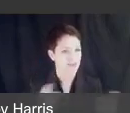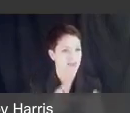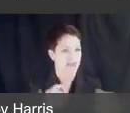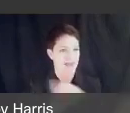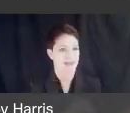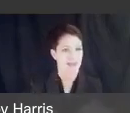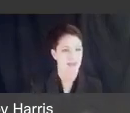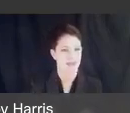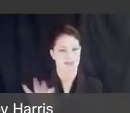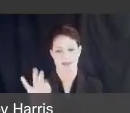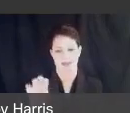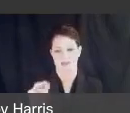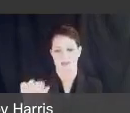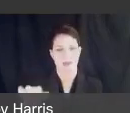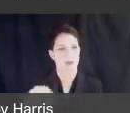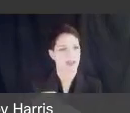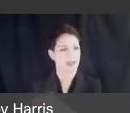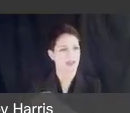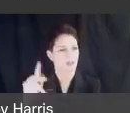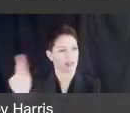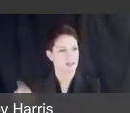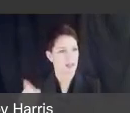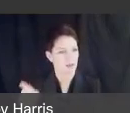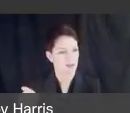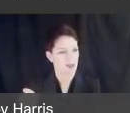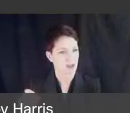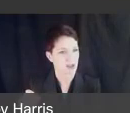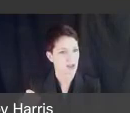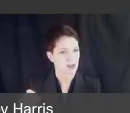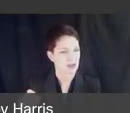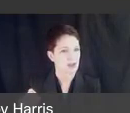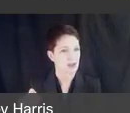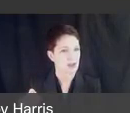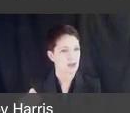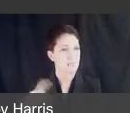Philadelphia, obviously be through PEMA, I guess, but you're saying that you'd much rather just